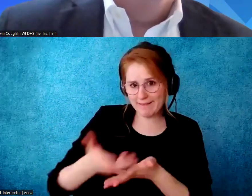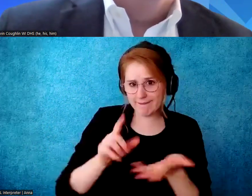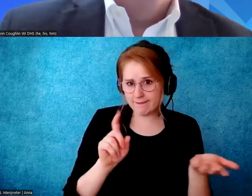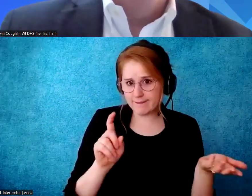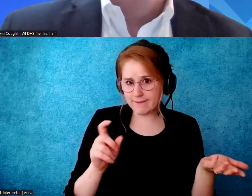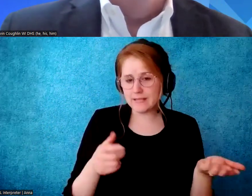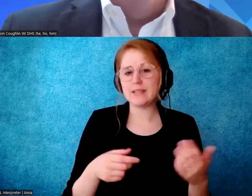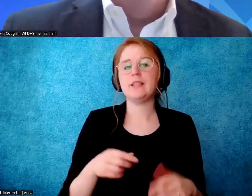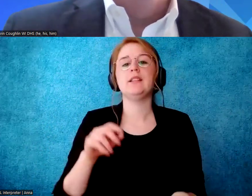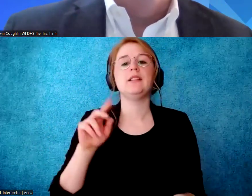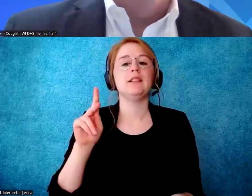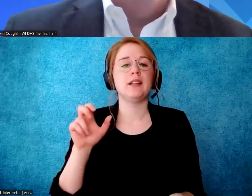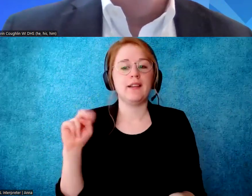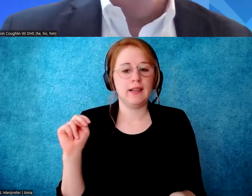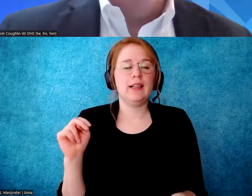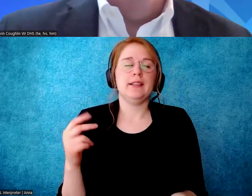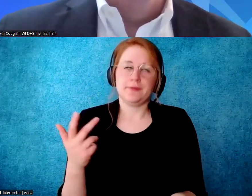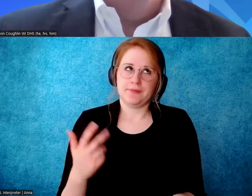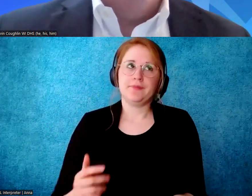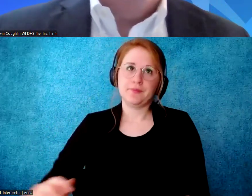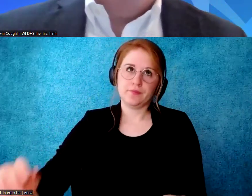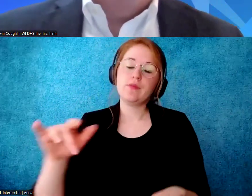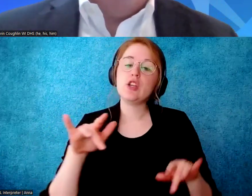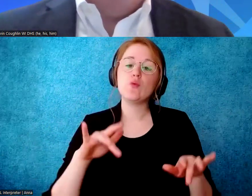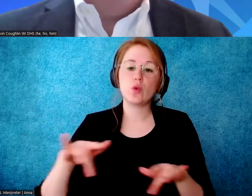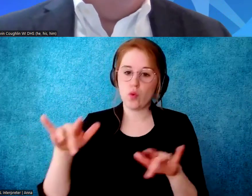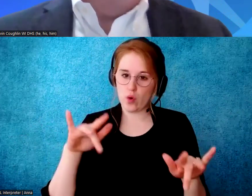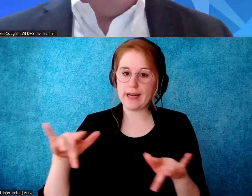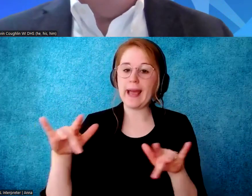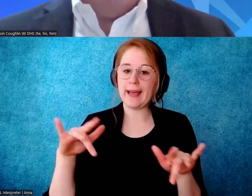So it is a recorded video,